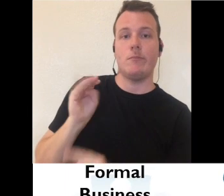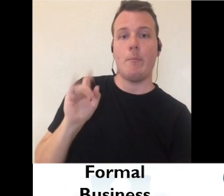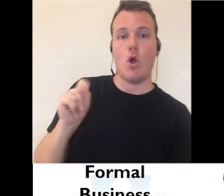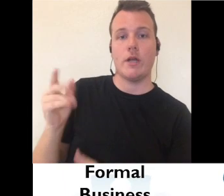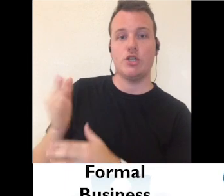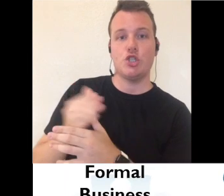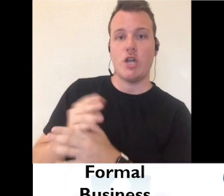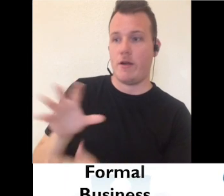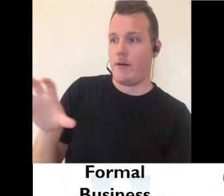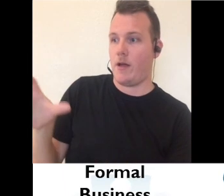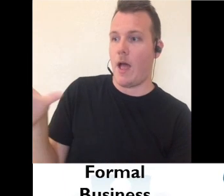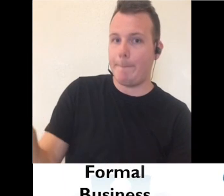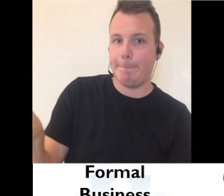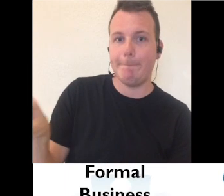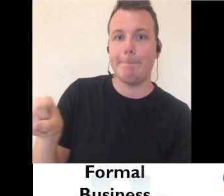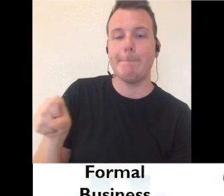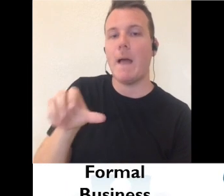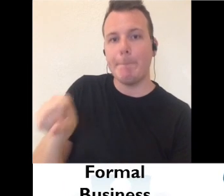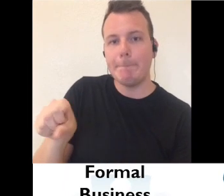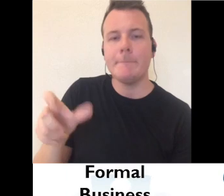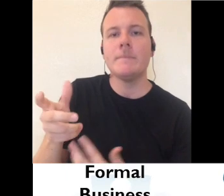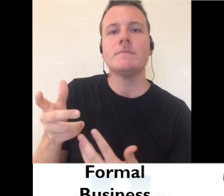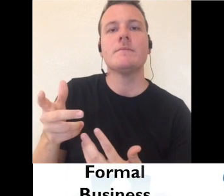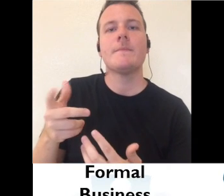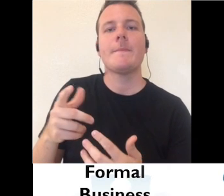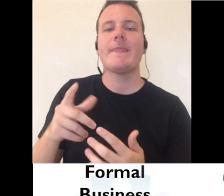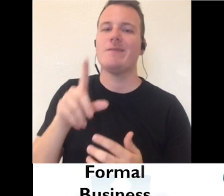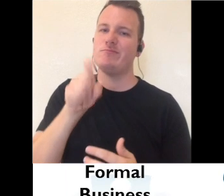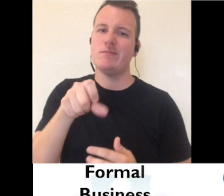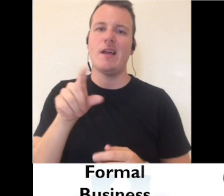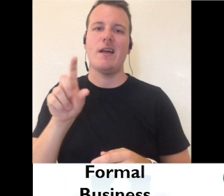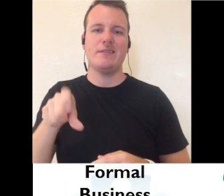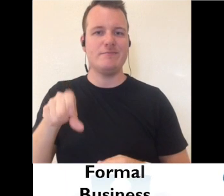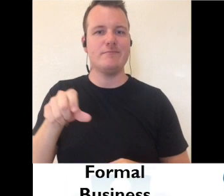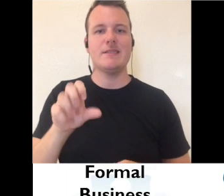You have to start with statistics by various agencies here. It could be ASHA,